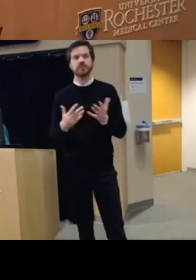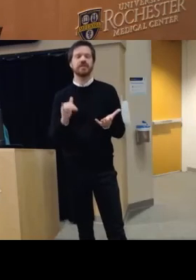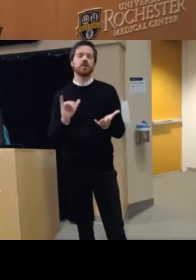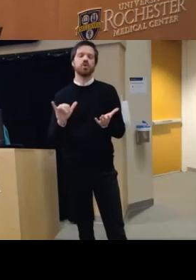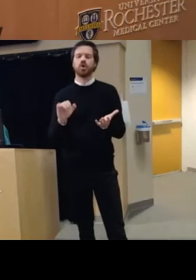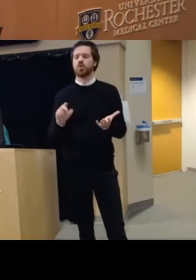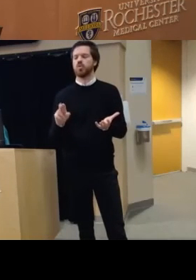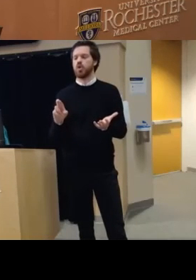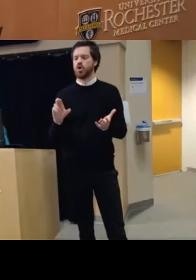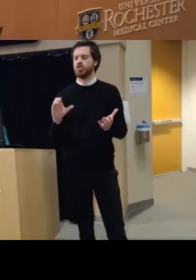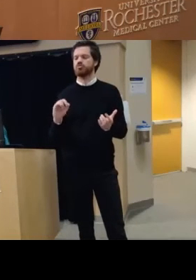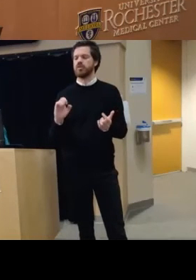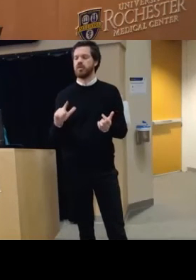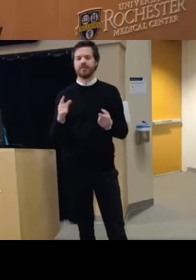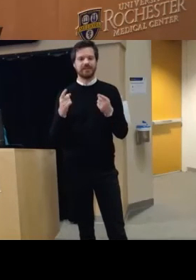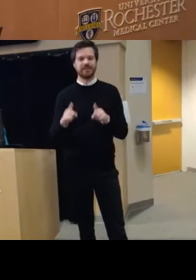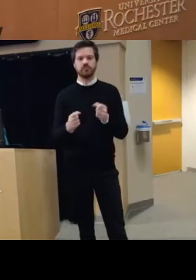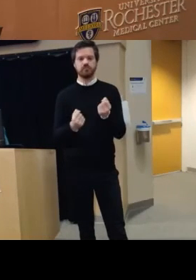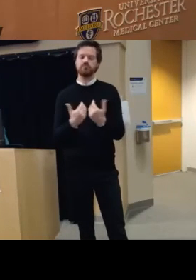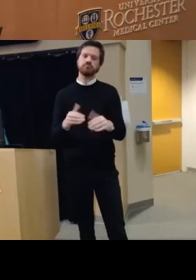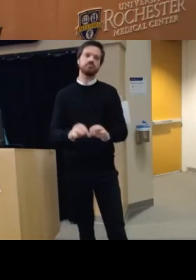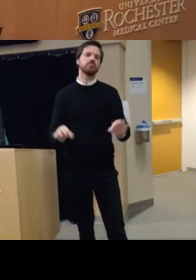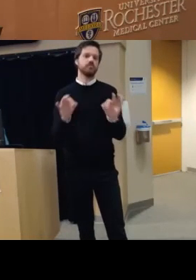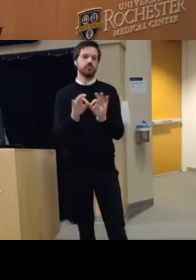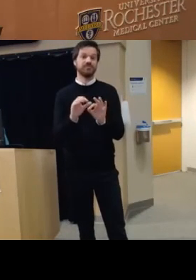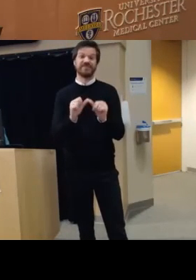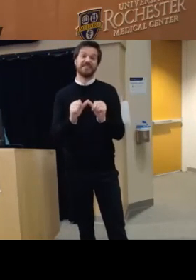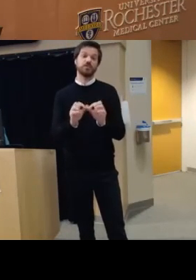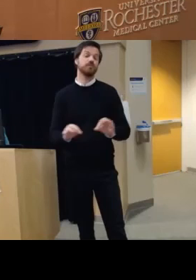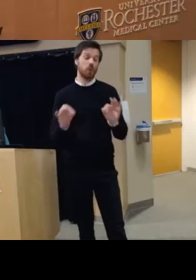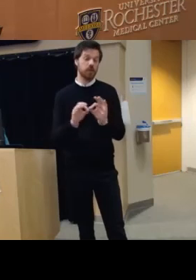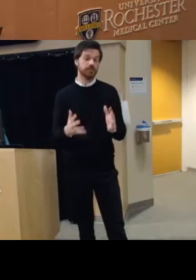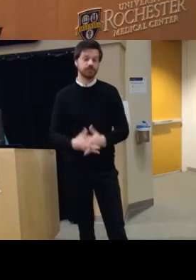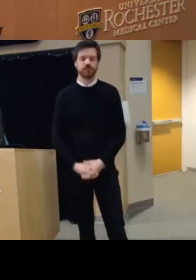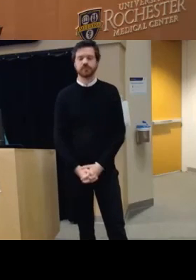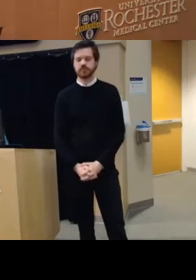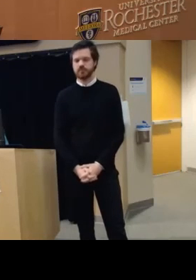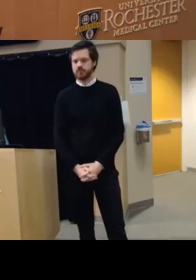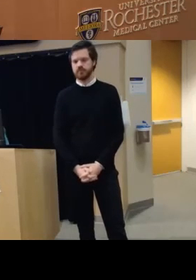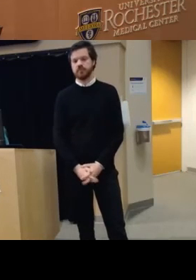critical incident report um was so important and continues to be um another example um is in the